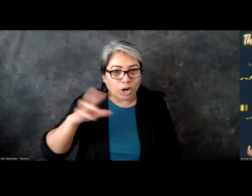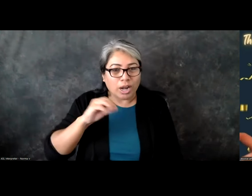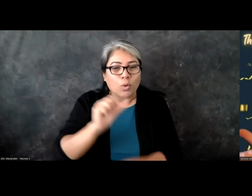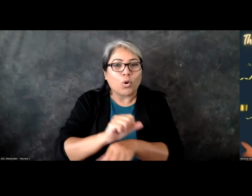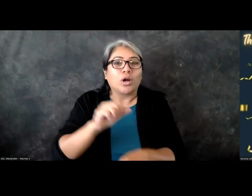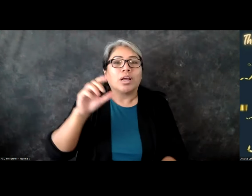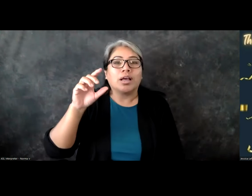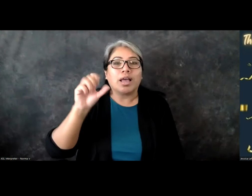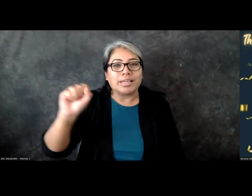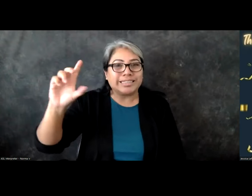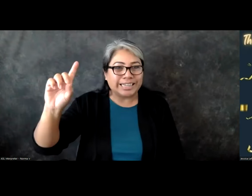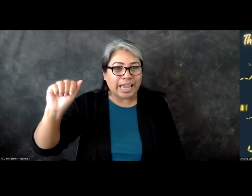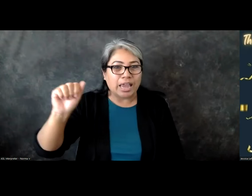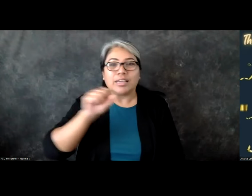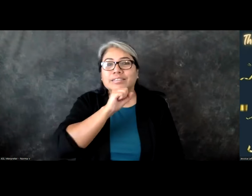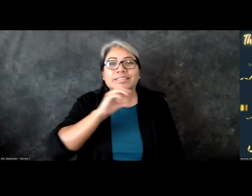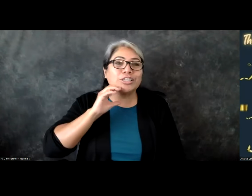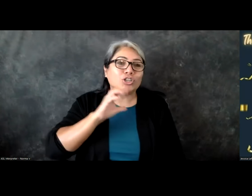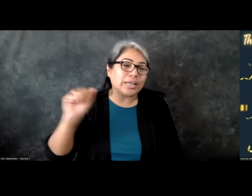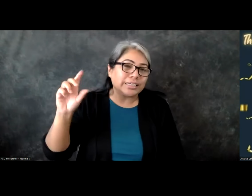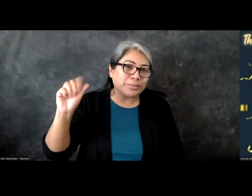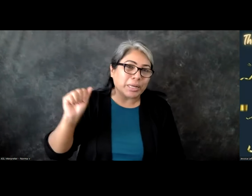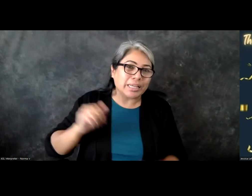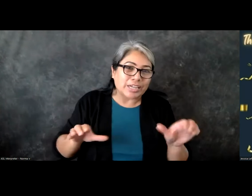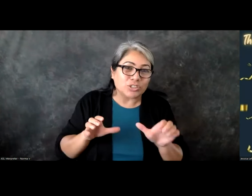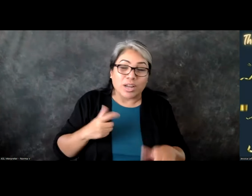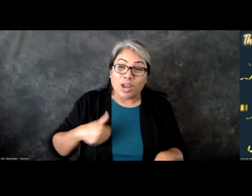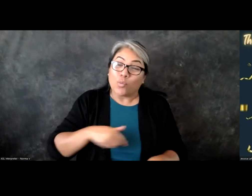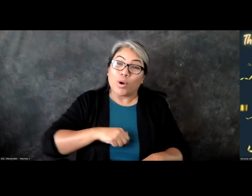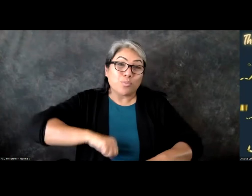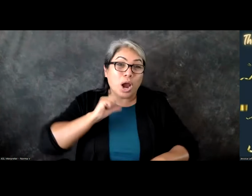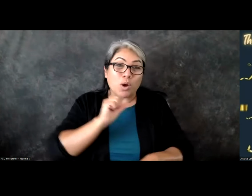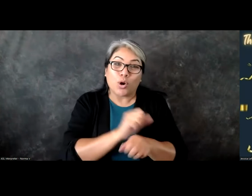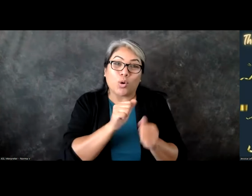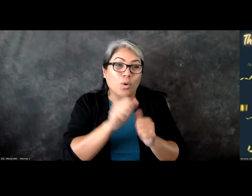myself. I'm Jessica Lehman. I use she/her I work at Senior